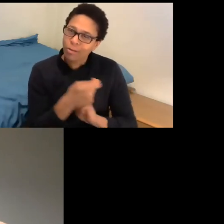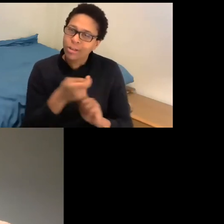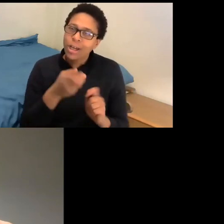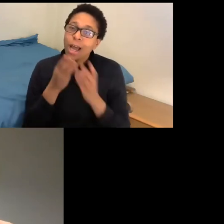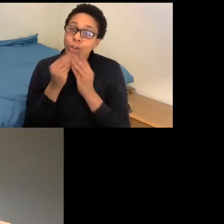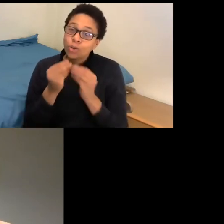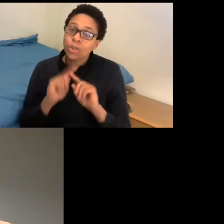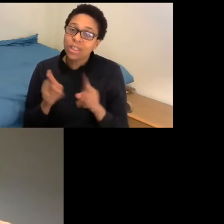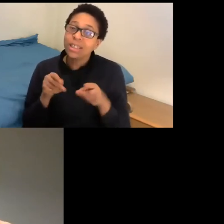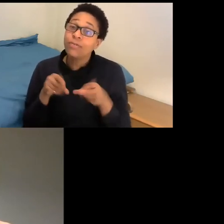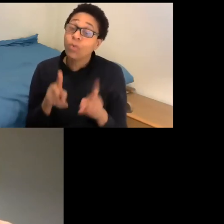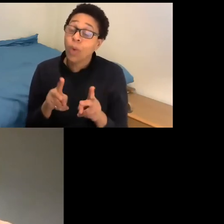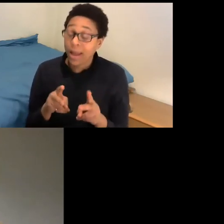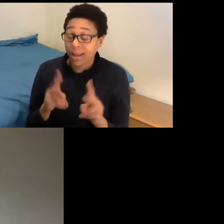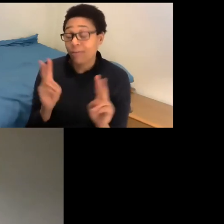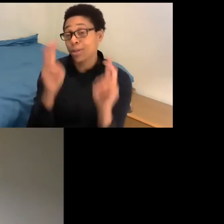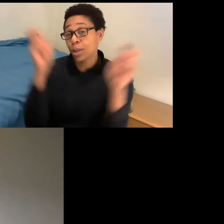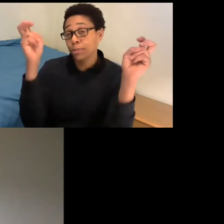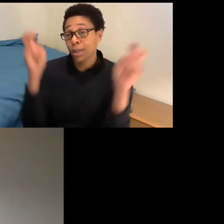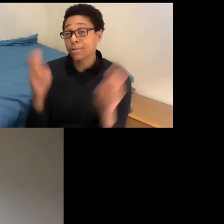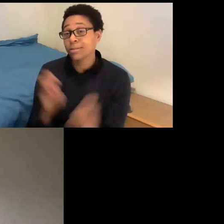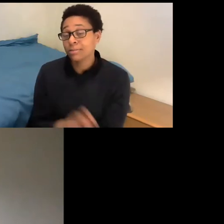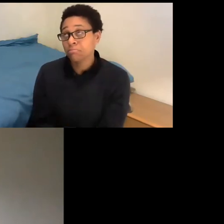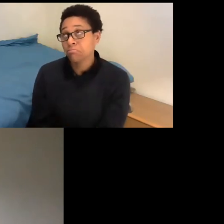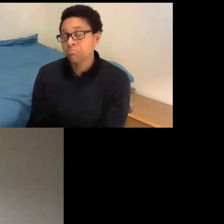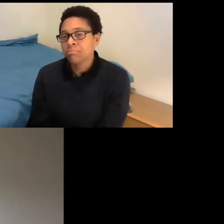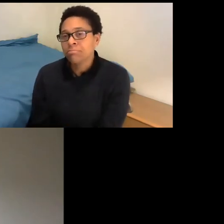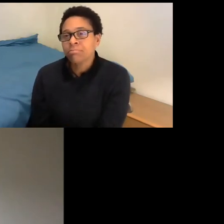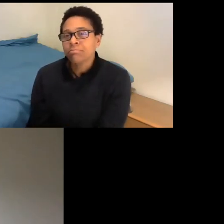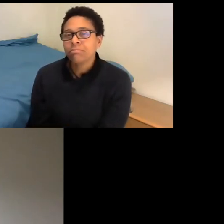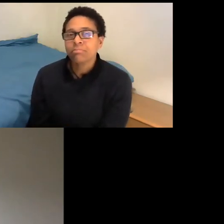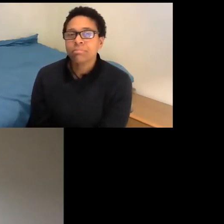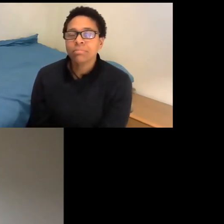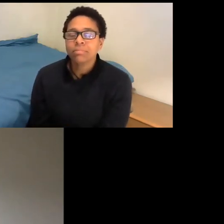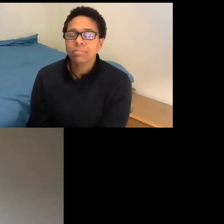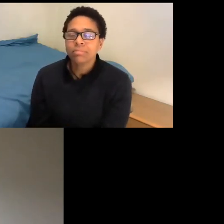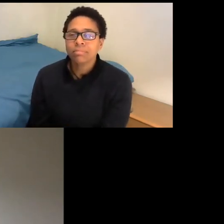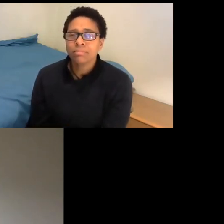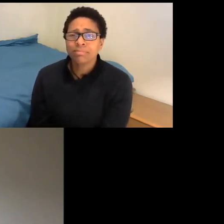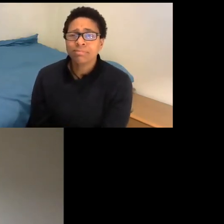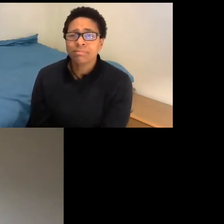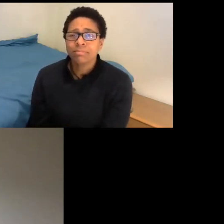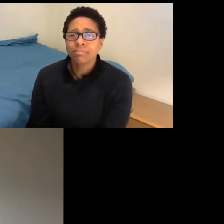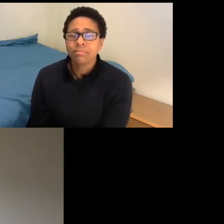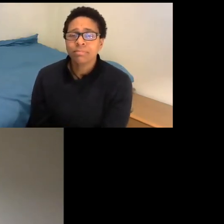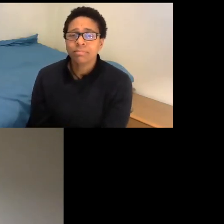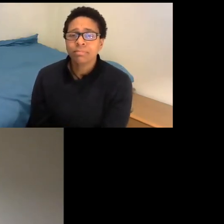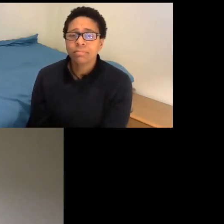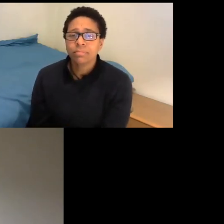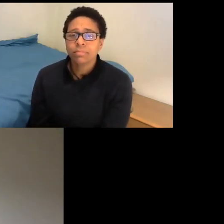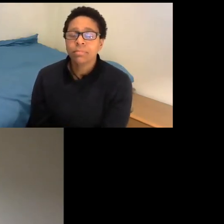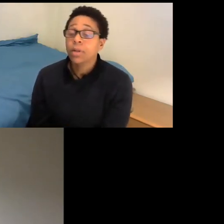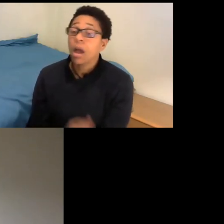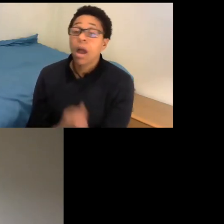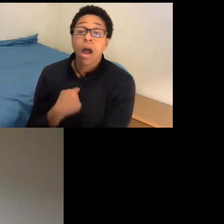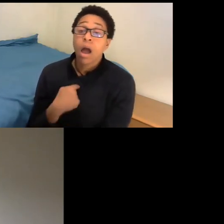that was kind of a side note.' Dr Shah: Okay. I'll address this by just talking about why I